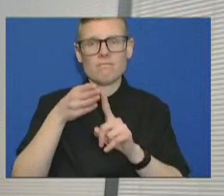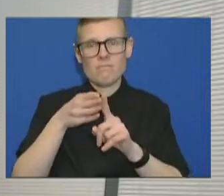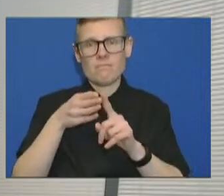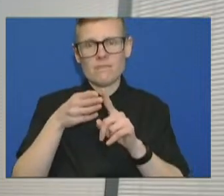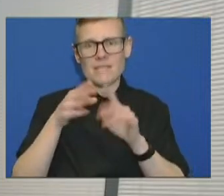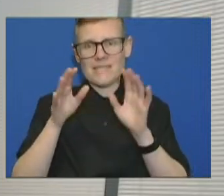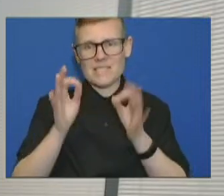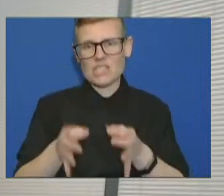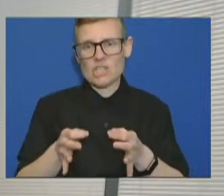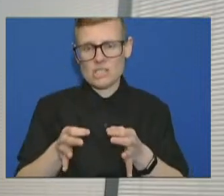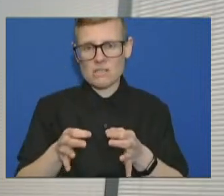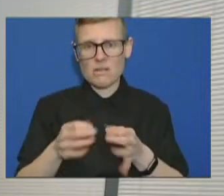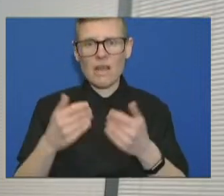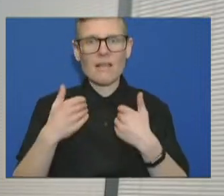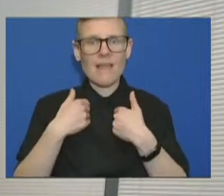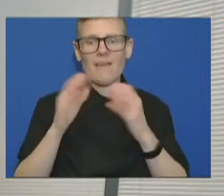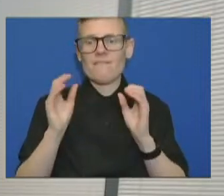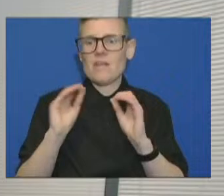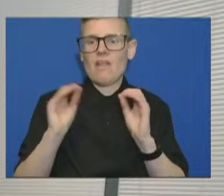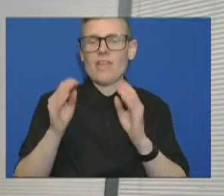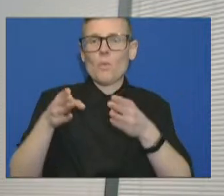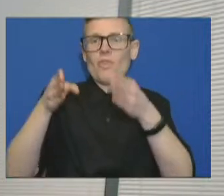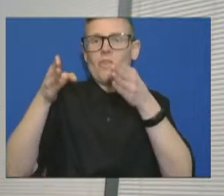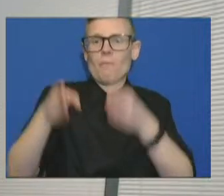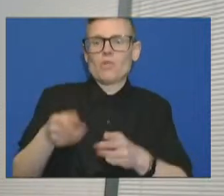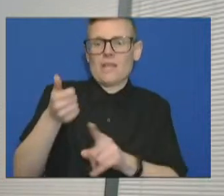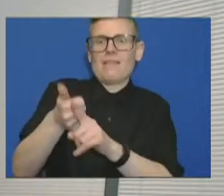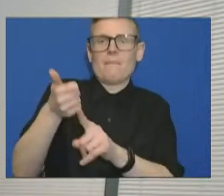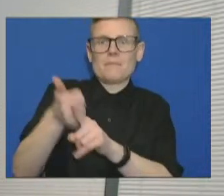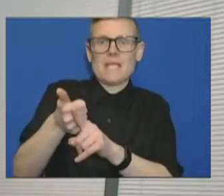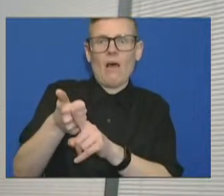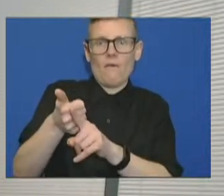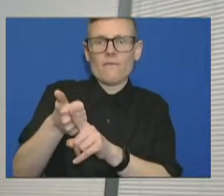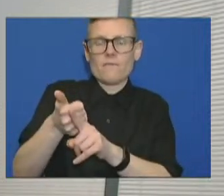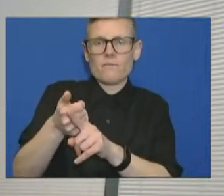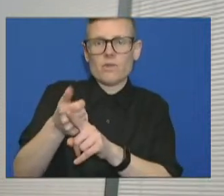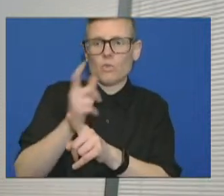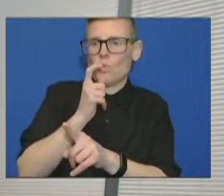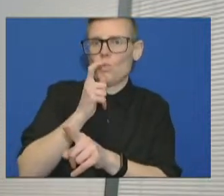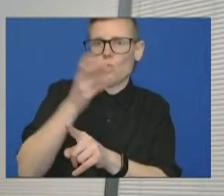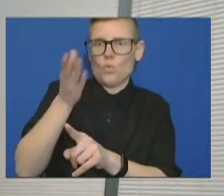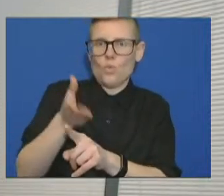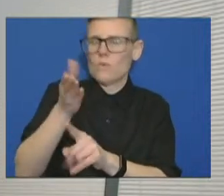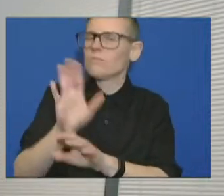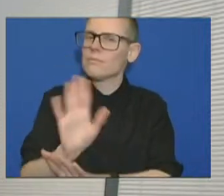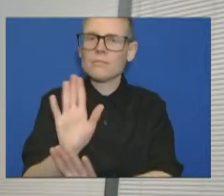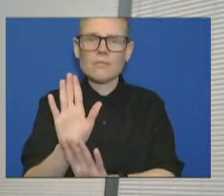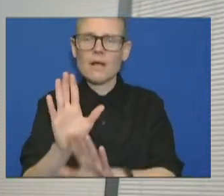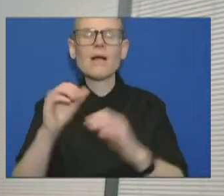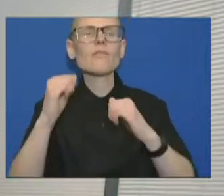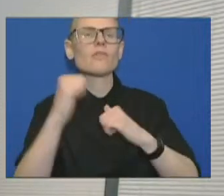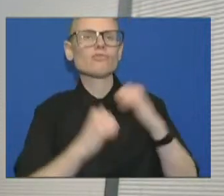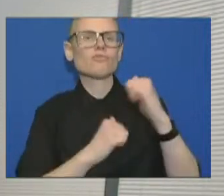these are person agnostic decisions. They have nothing to